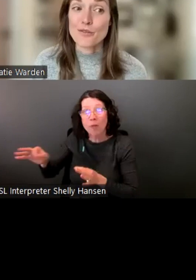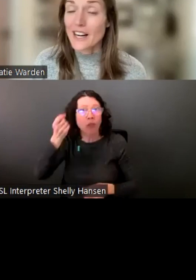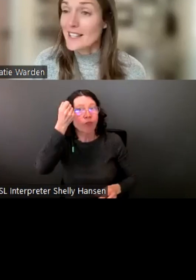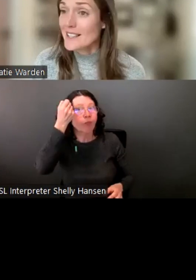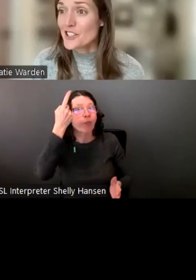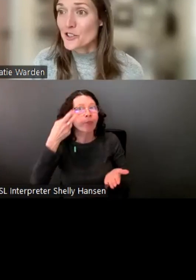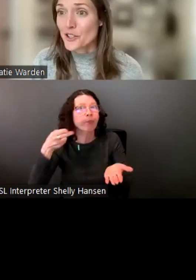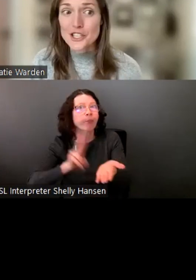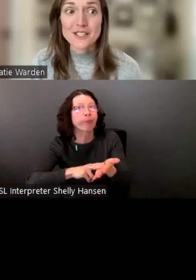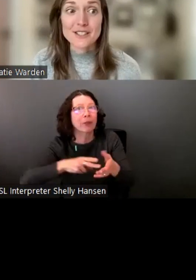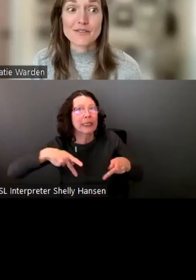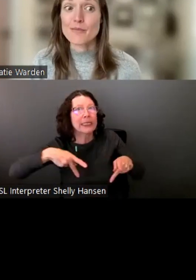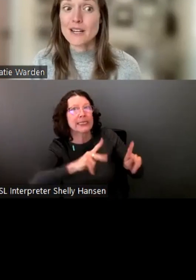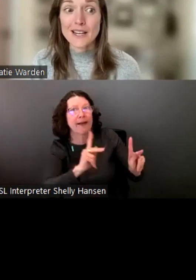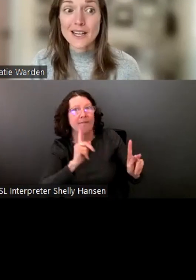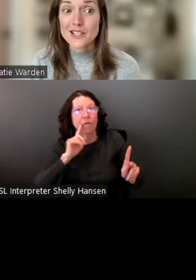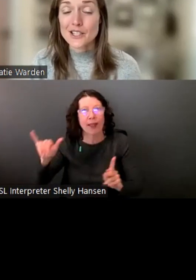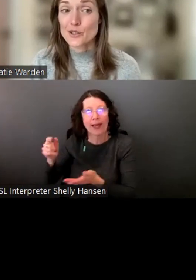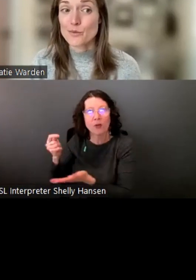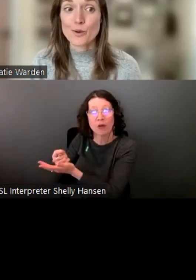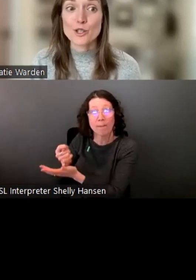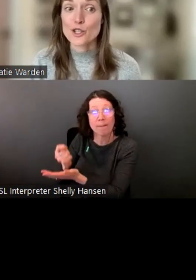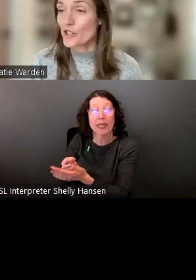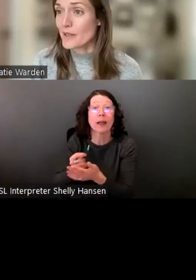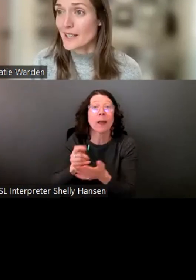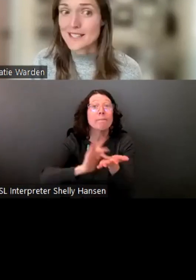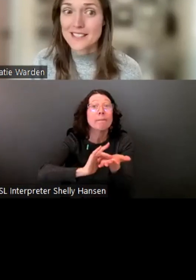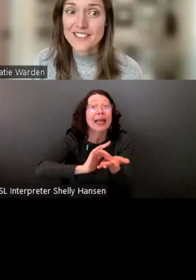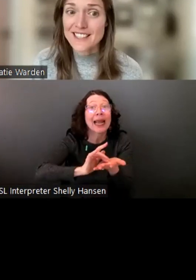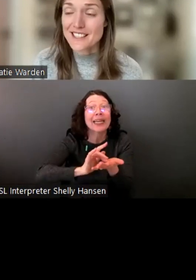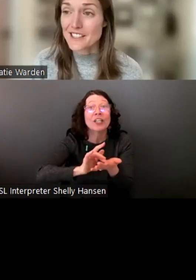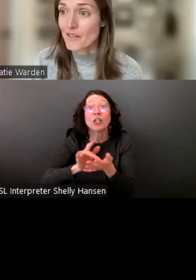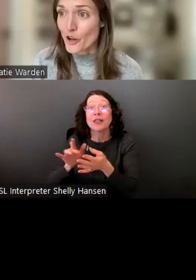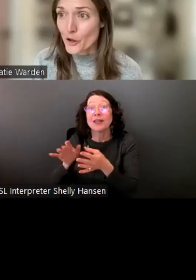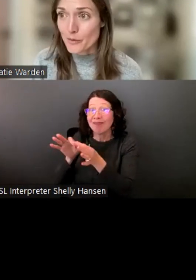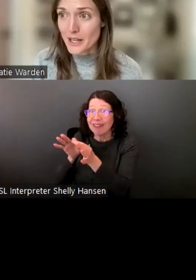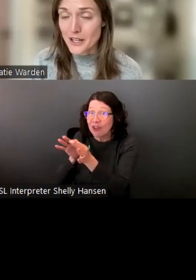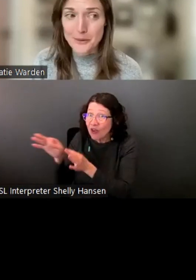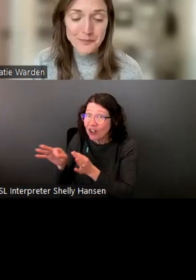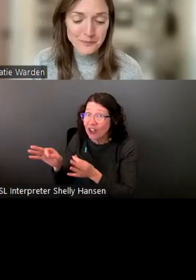providing instructions for medications, post-treatment activities, and follow-up care.